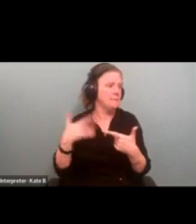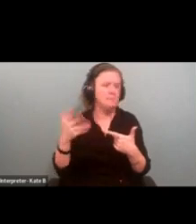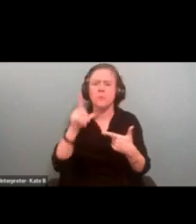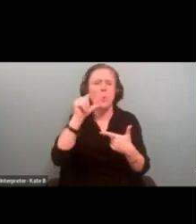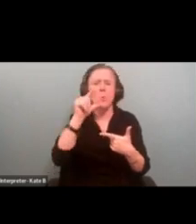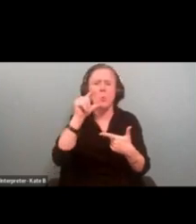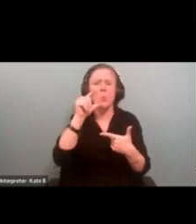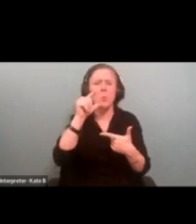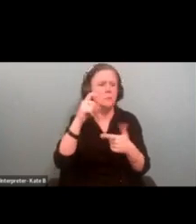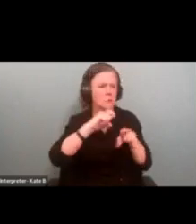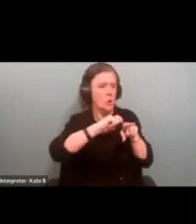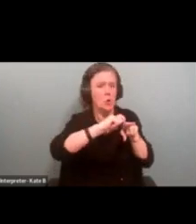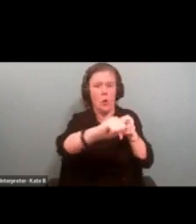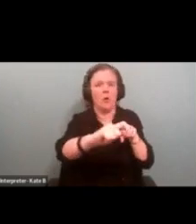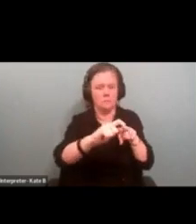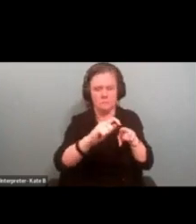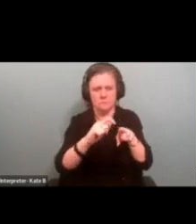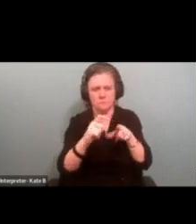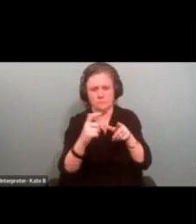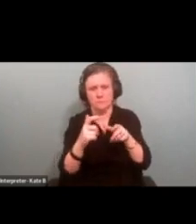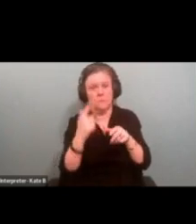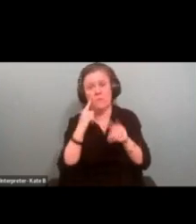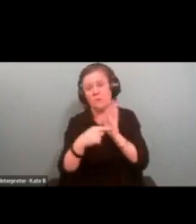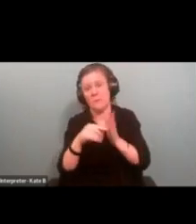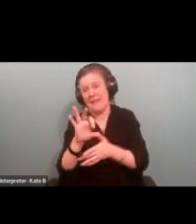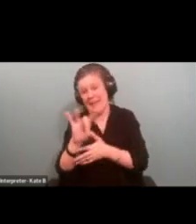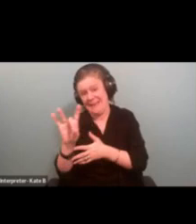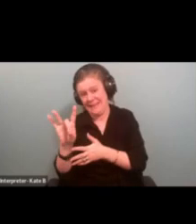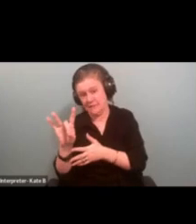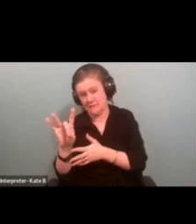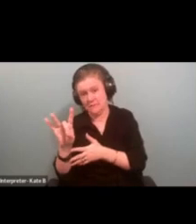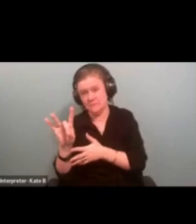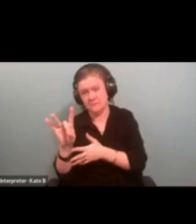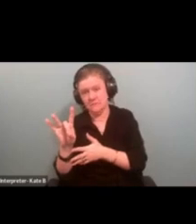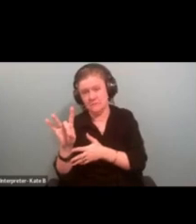might be in this day and age if we call 988 Right. Like that